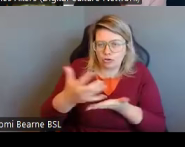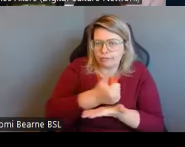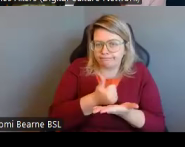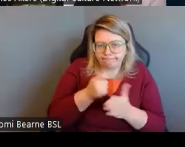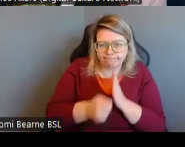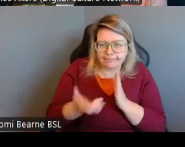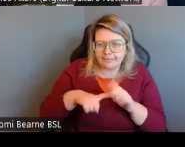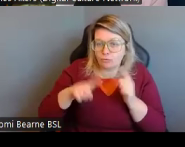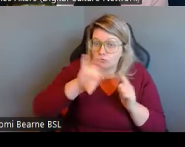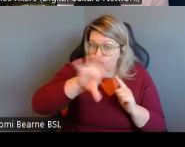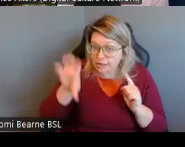what on average is being spent,